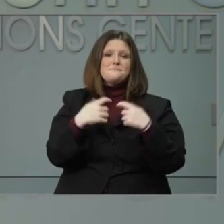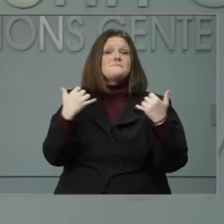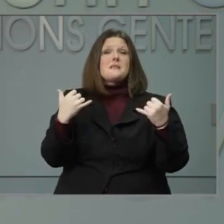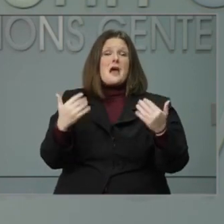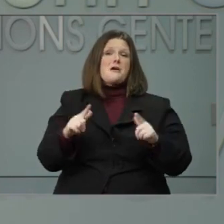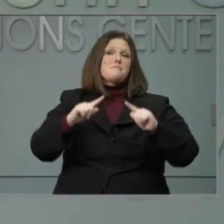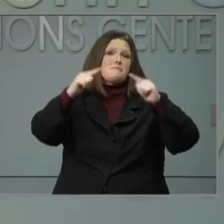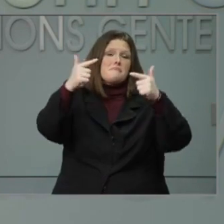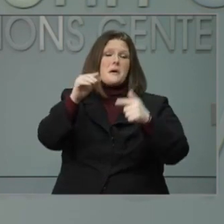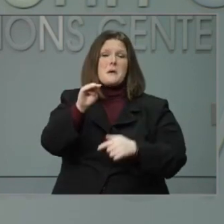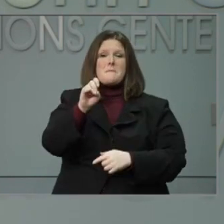INTERPRETERS.